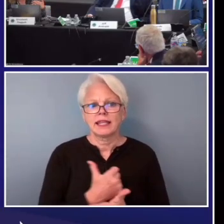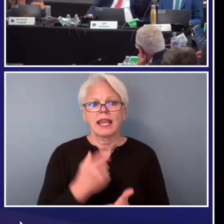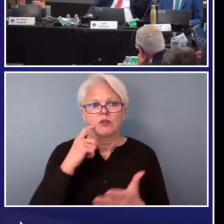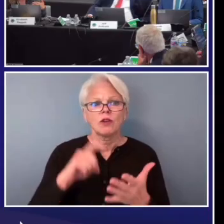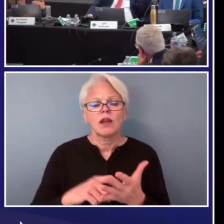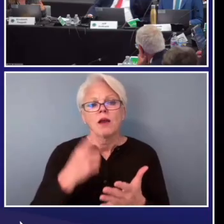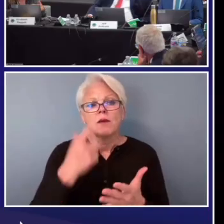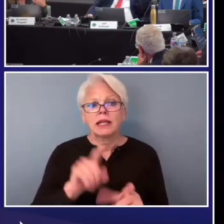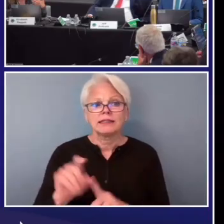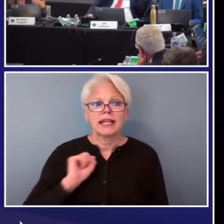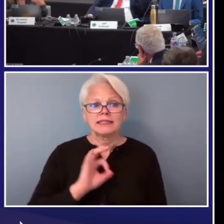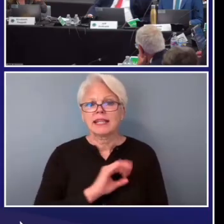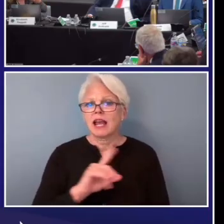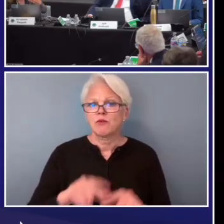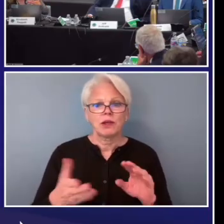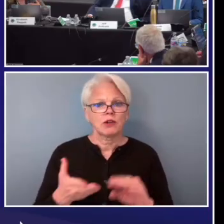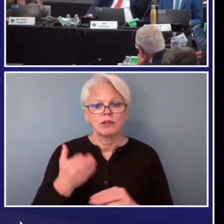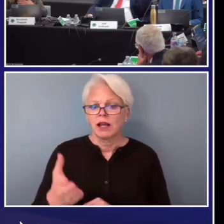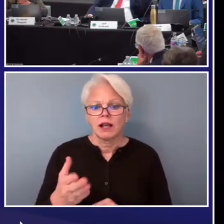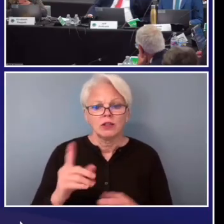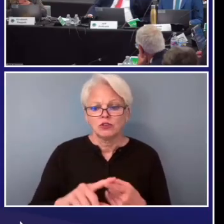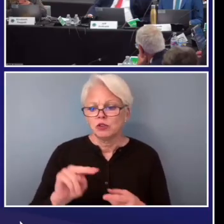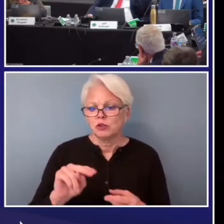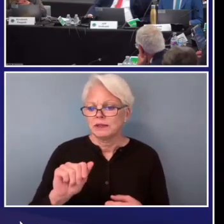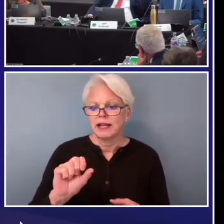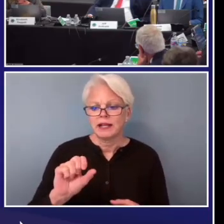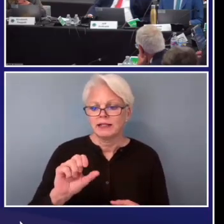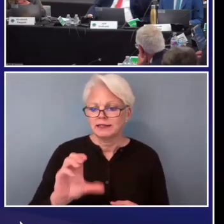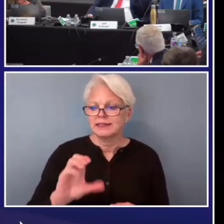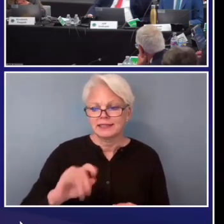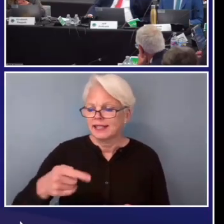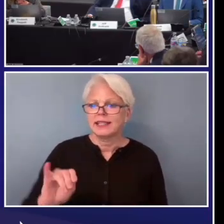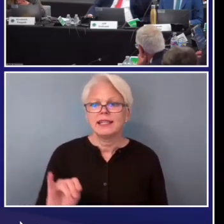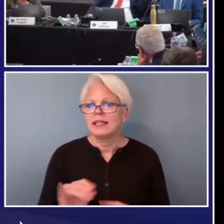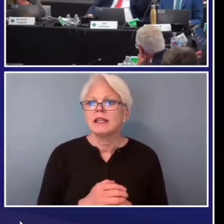we could not put forward to Nasiki. We put forward department staff puts forward a recommendation